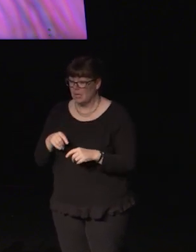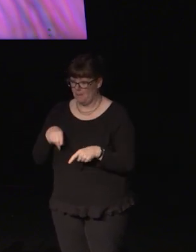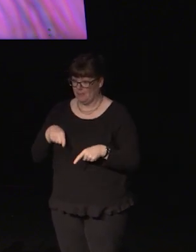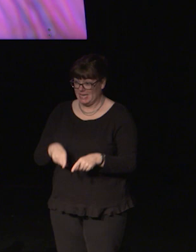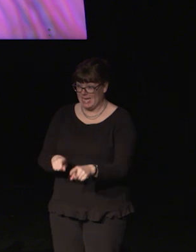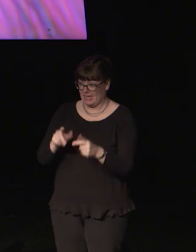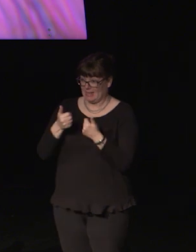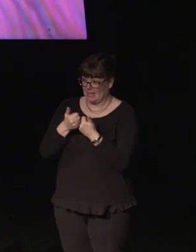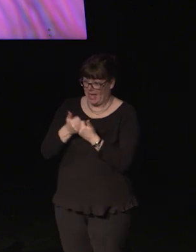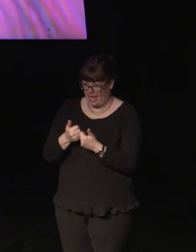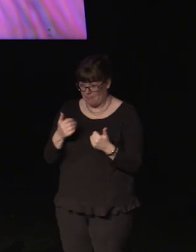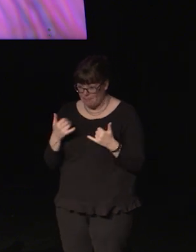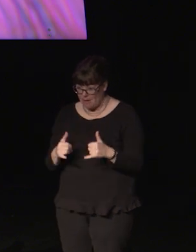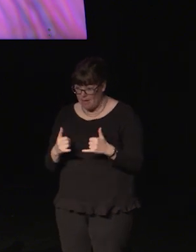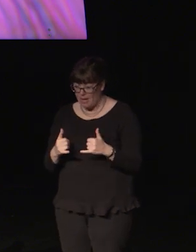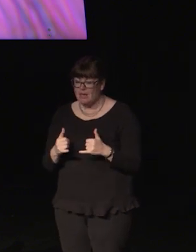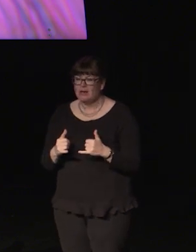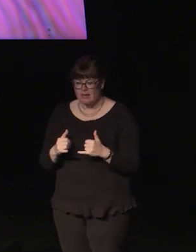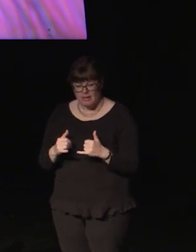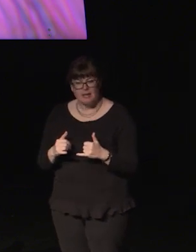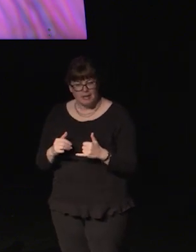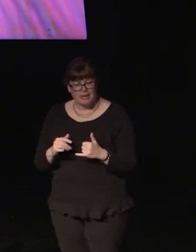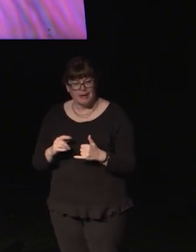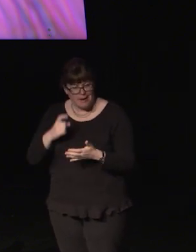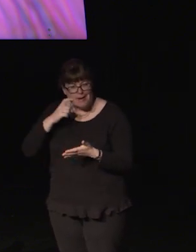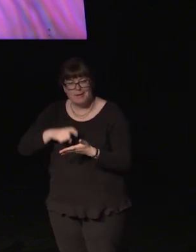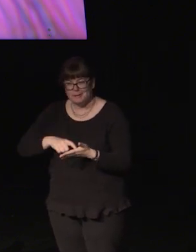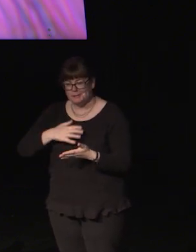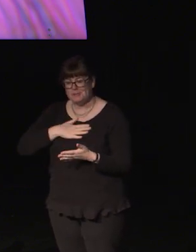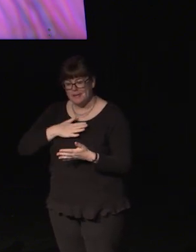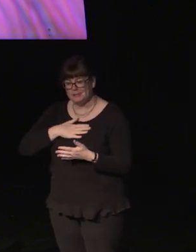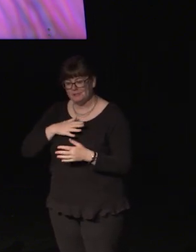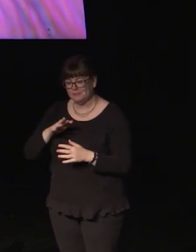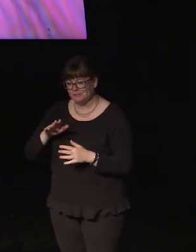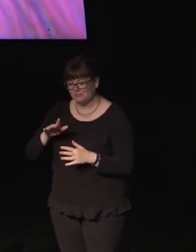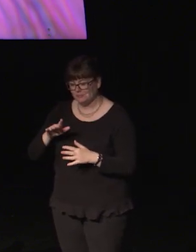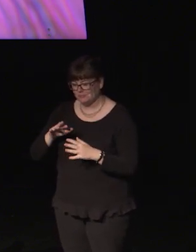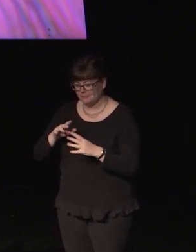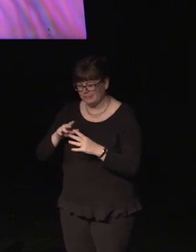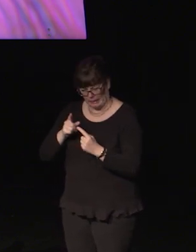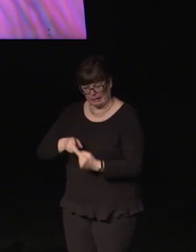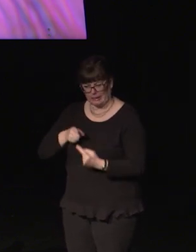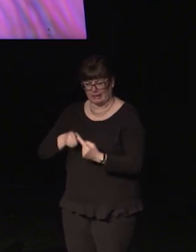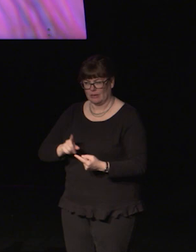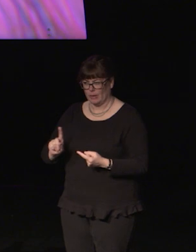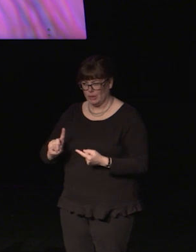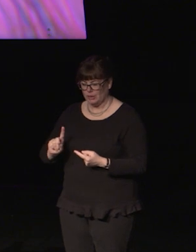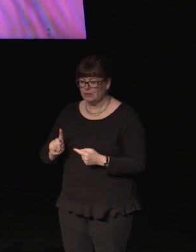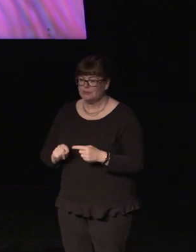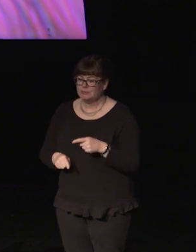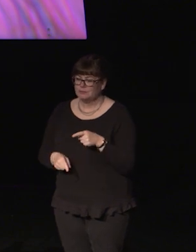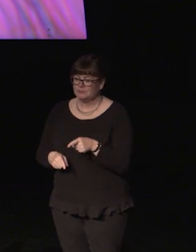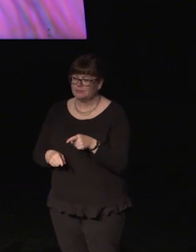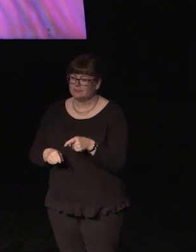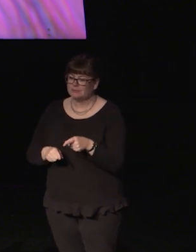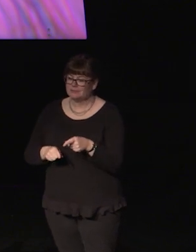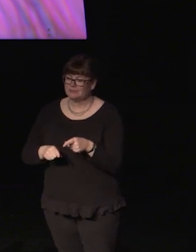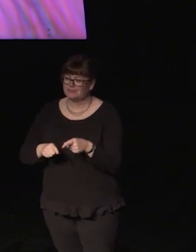where I'm finding myself actually... Where I'm having the most trouble is... You know, I play a lot of action,